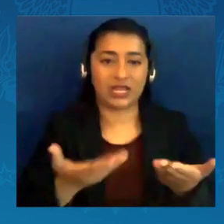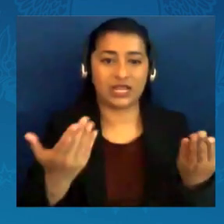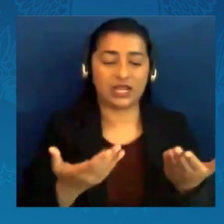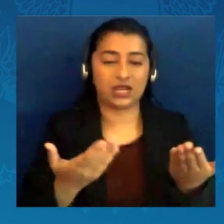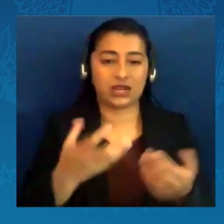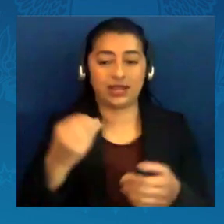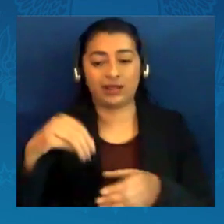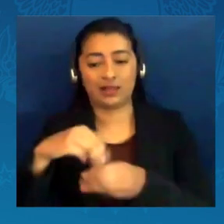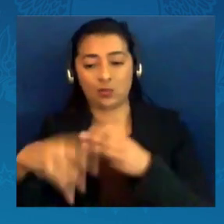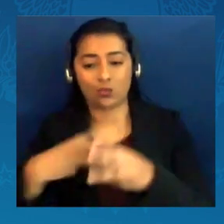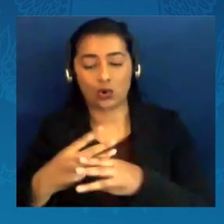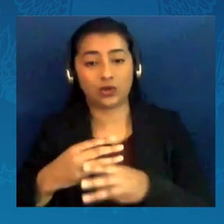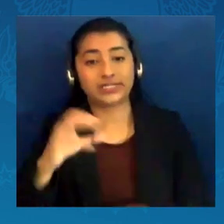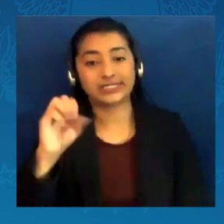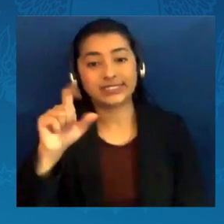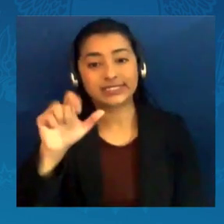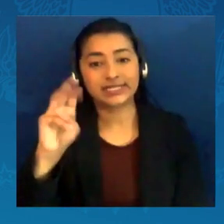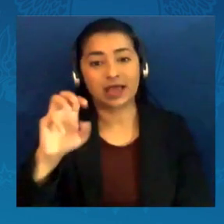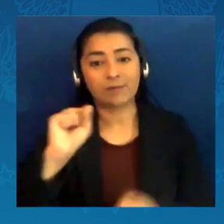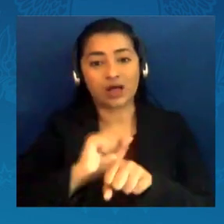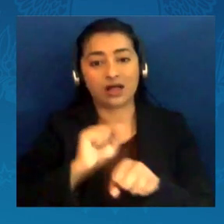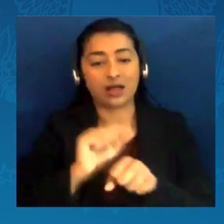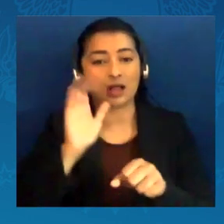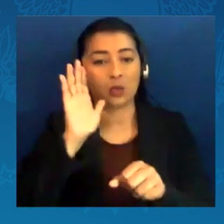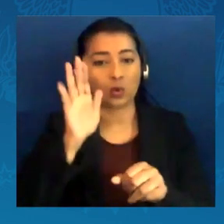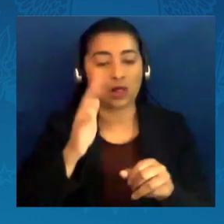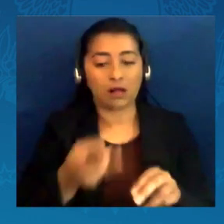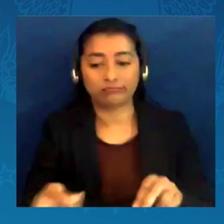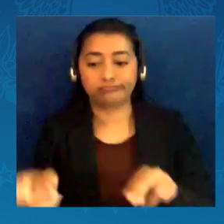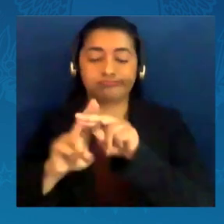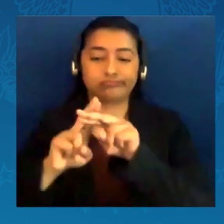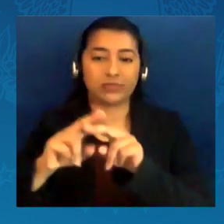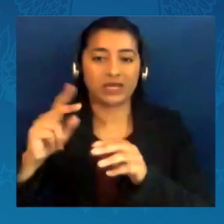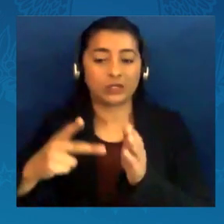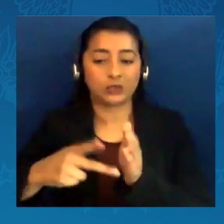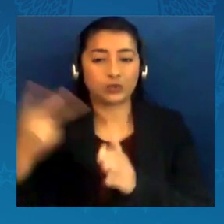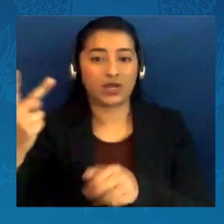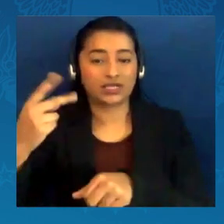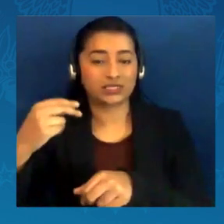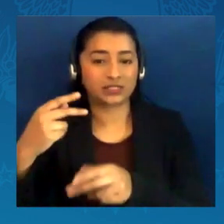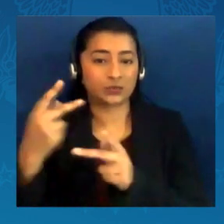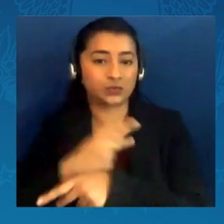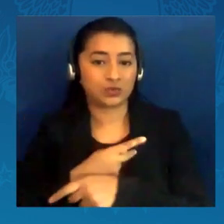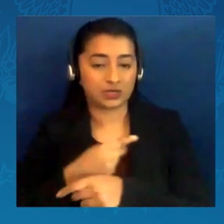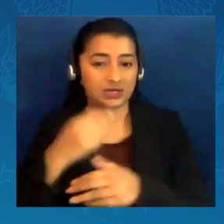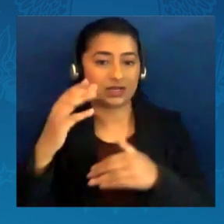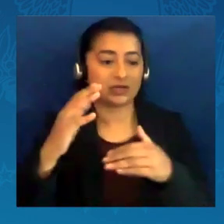at twice the rate of all other occupations in the next decade. For women in the workforce,